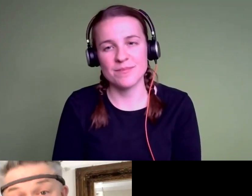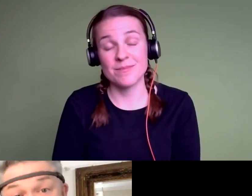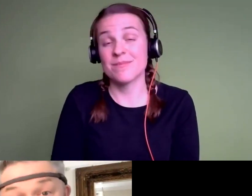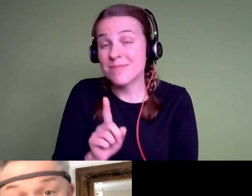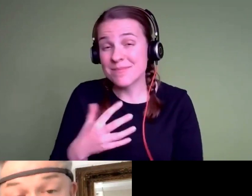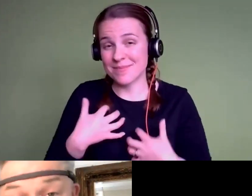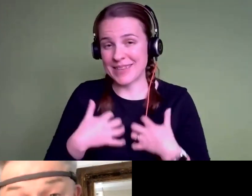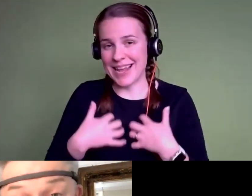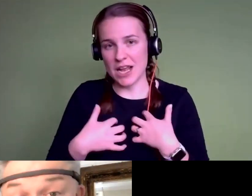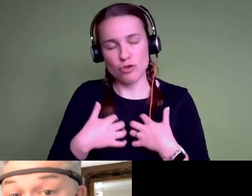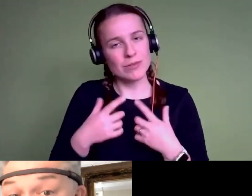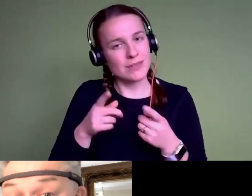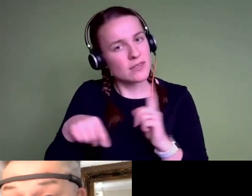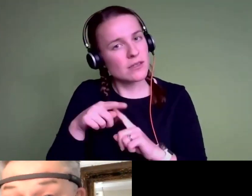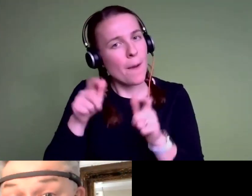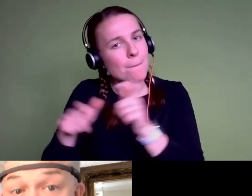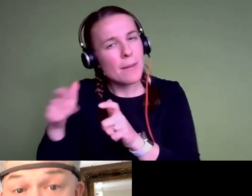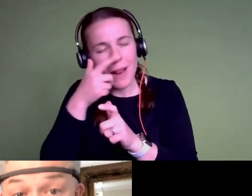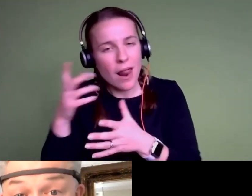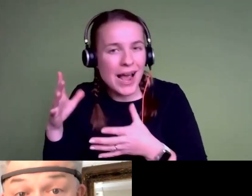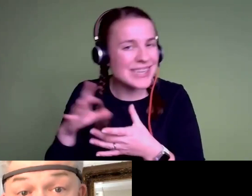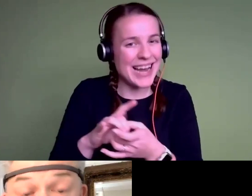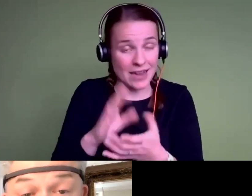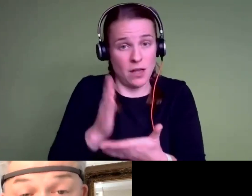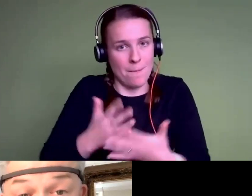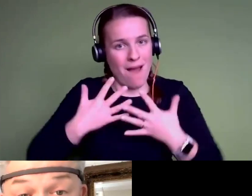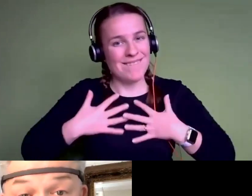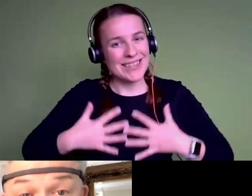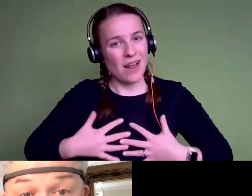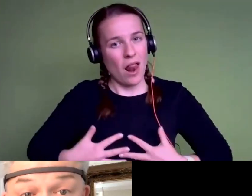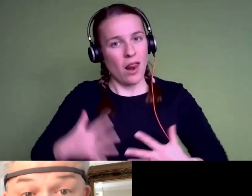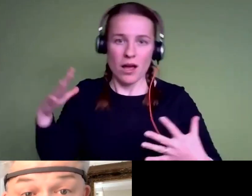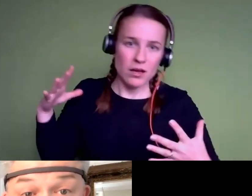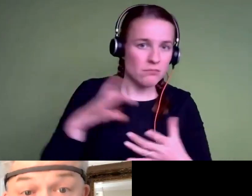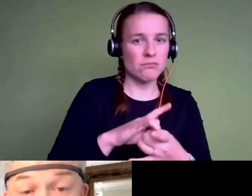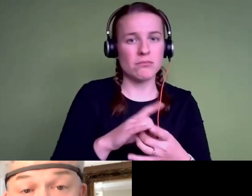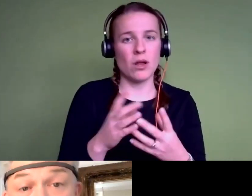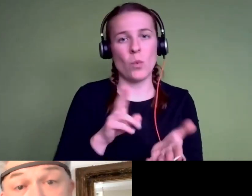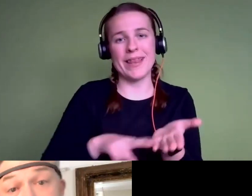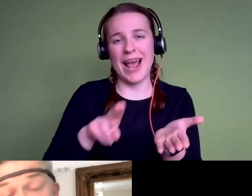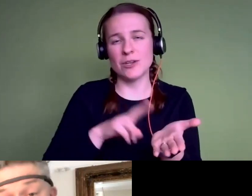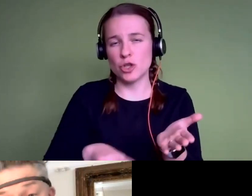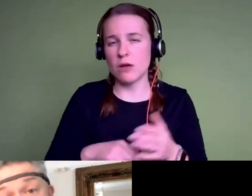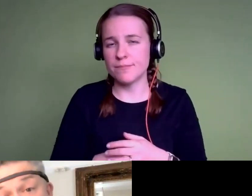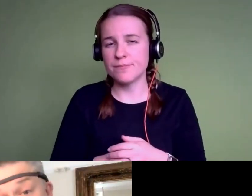… I would be able to feel the vibrations inside my body